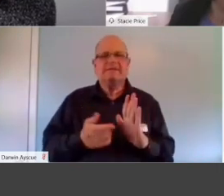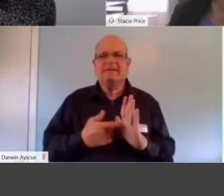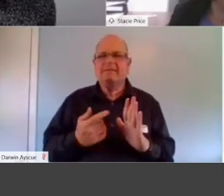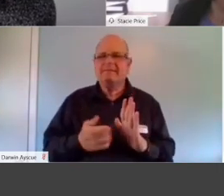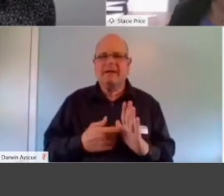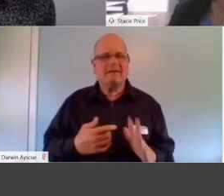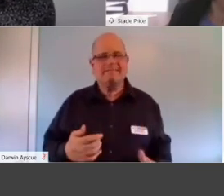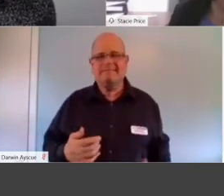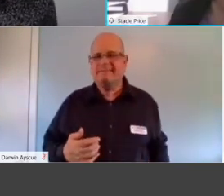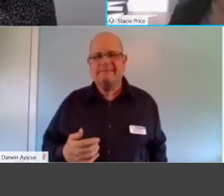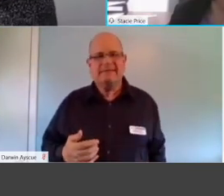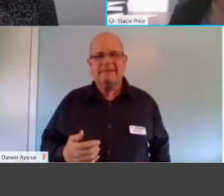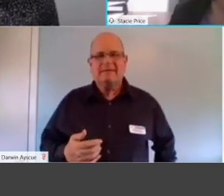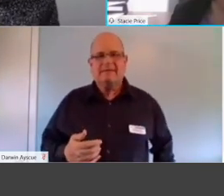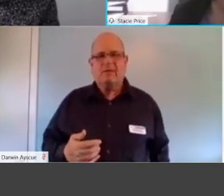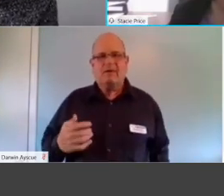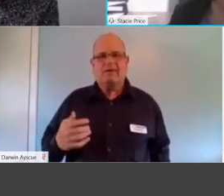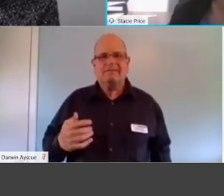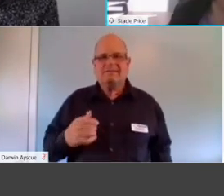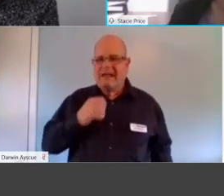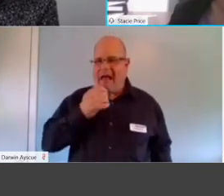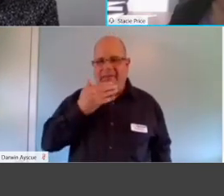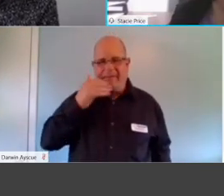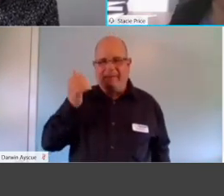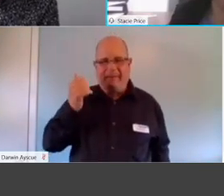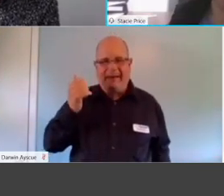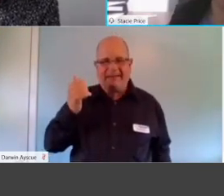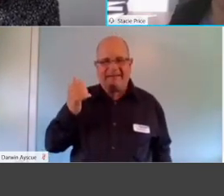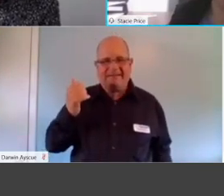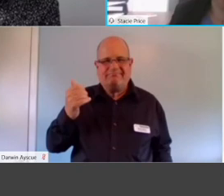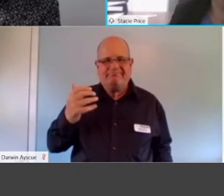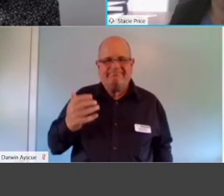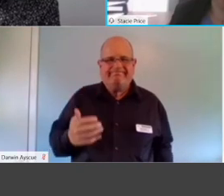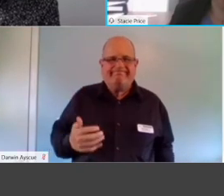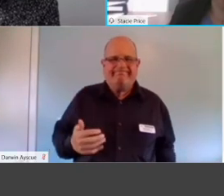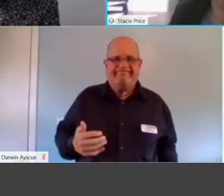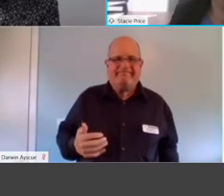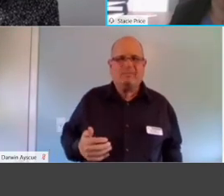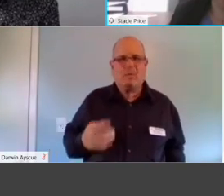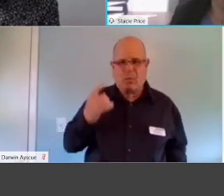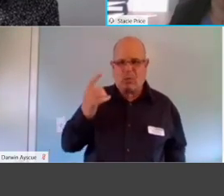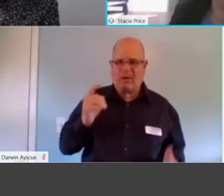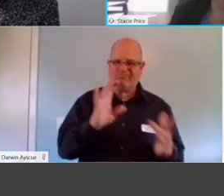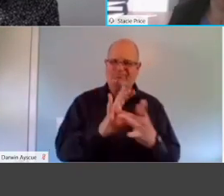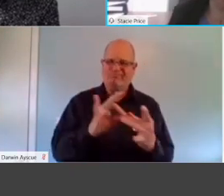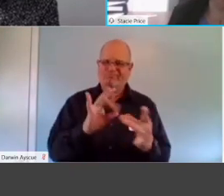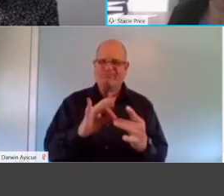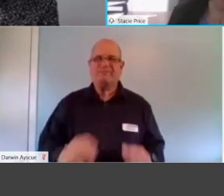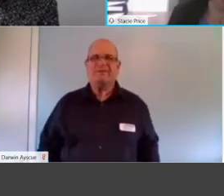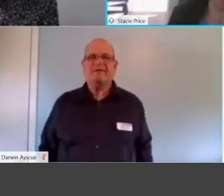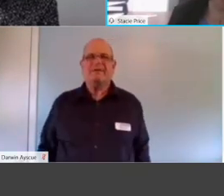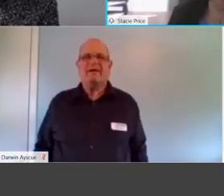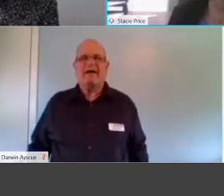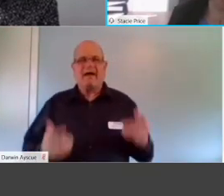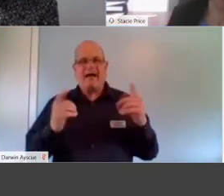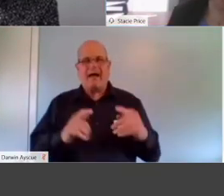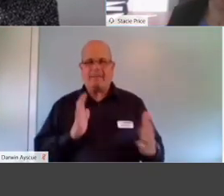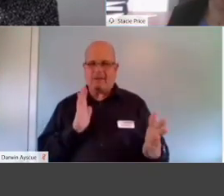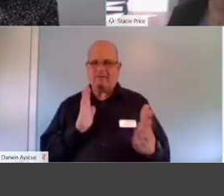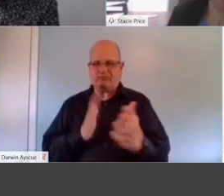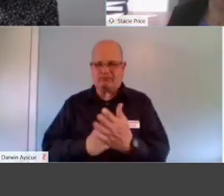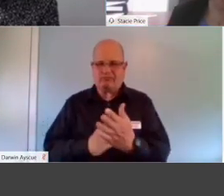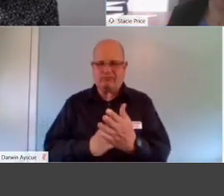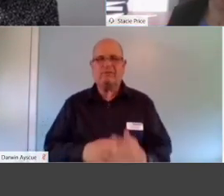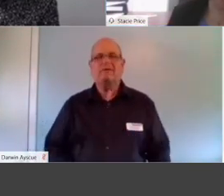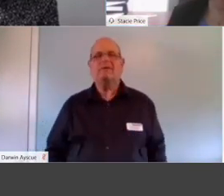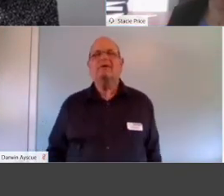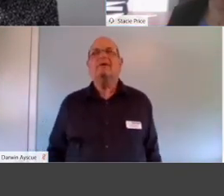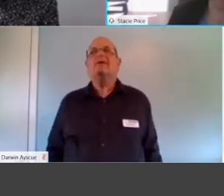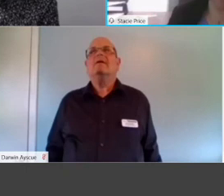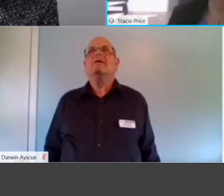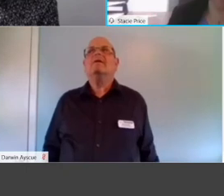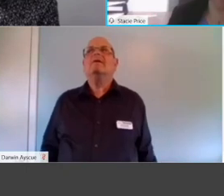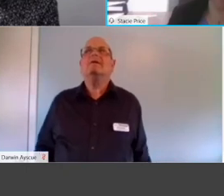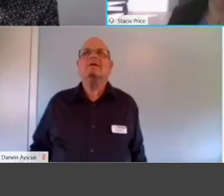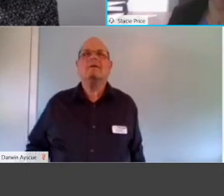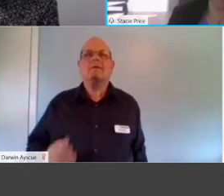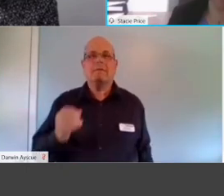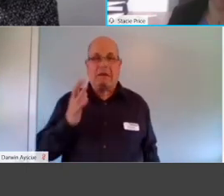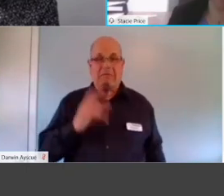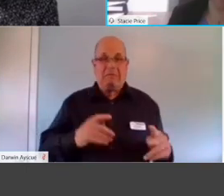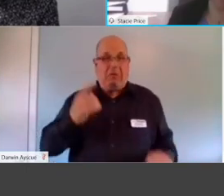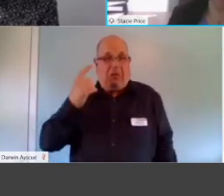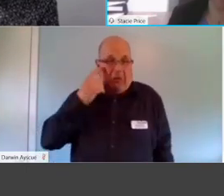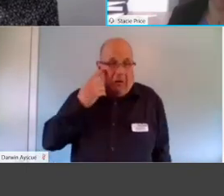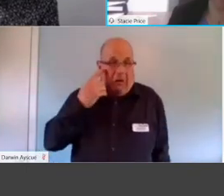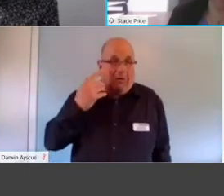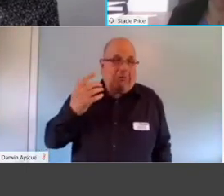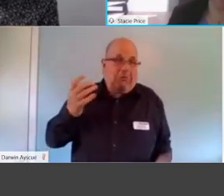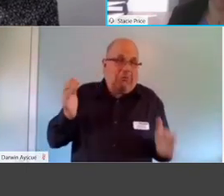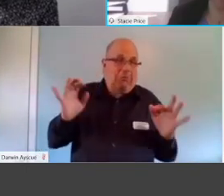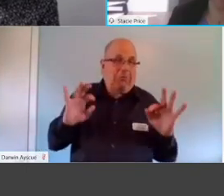Sometimes ‑‑ if you want a quick example of a lawsuit that a lot of people thought,